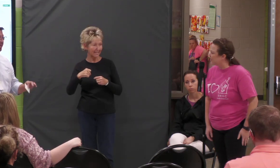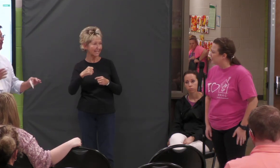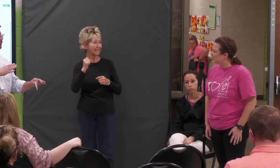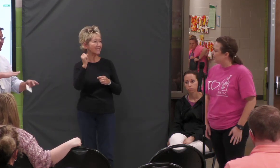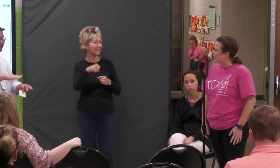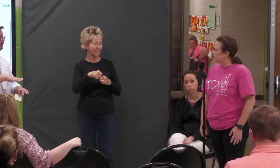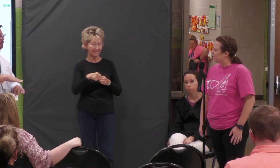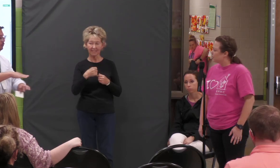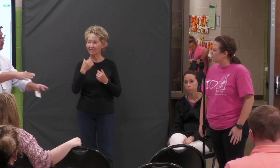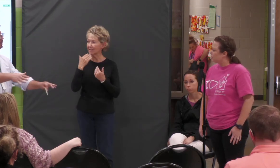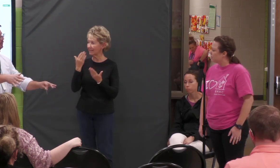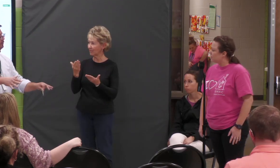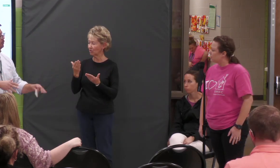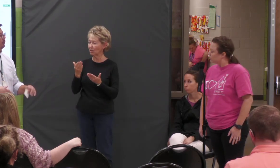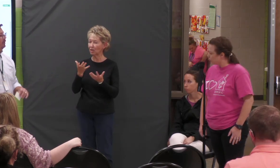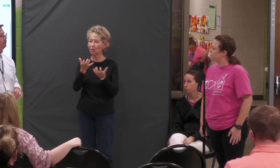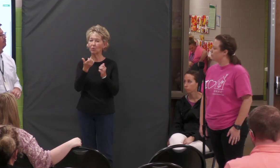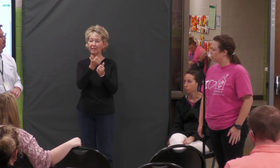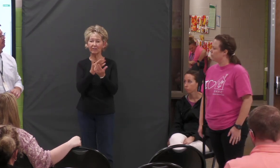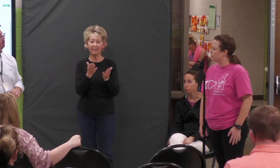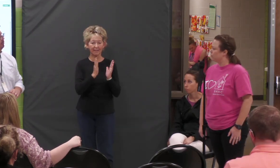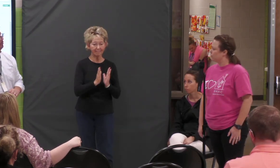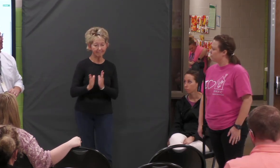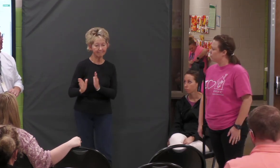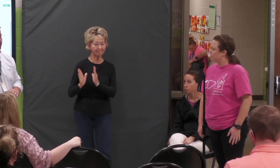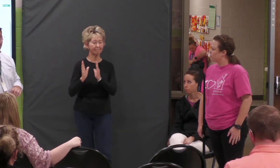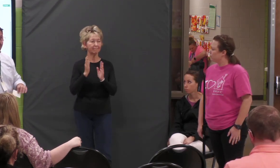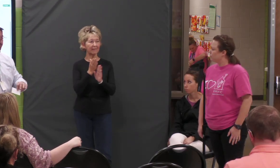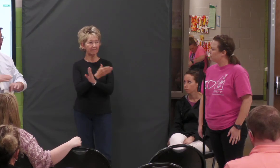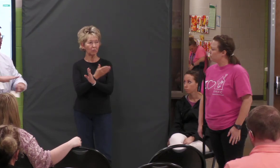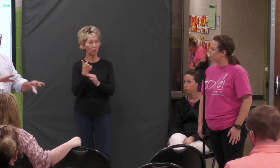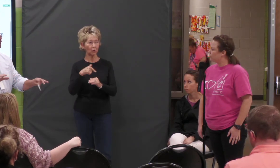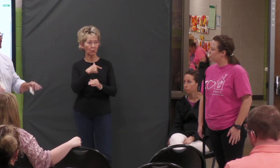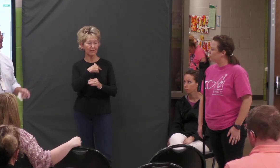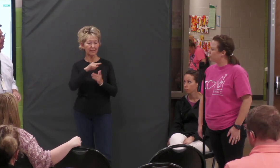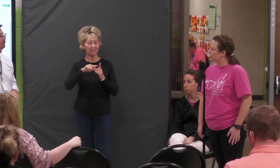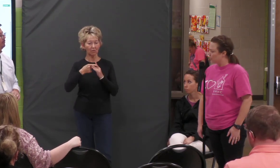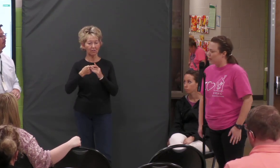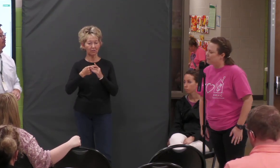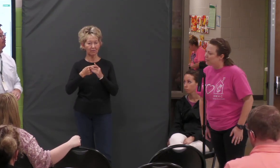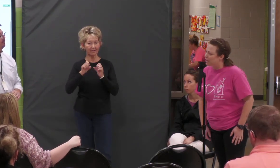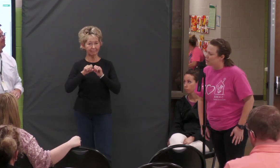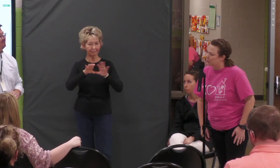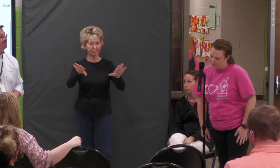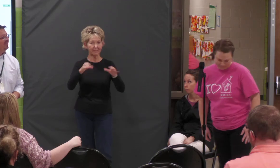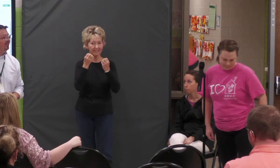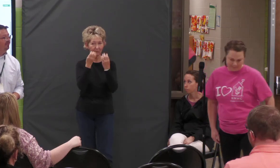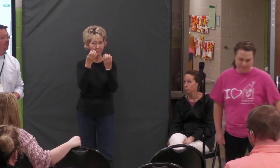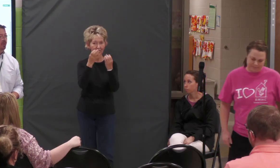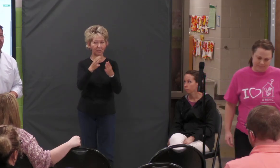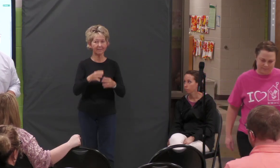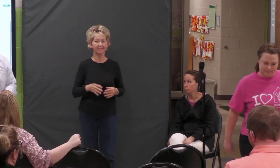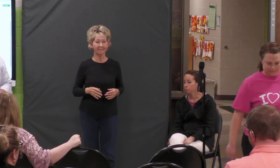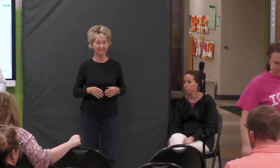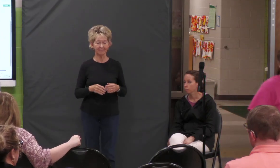to get everything straight before we we uh put anything out thank you yeah no problem